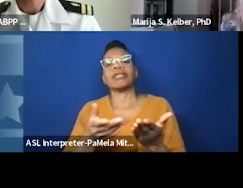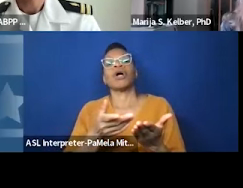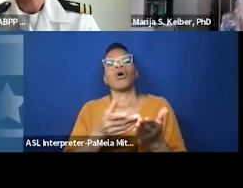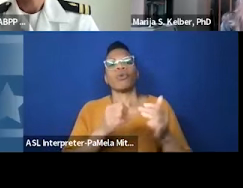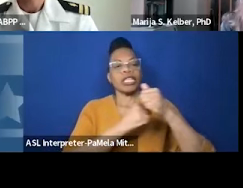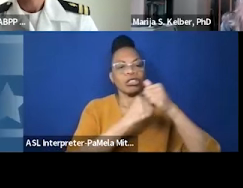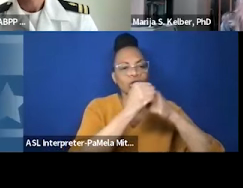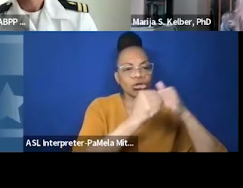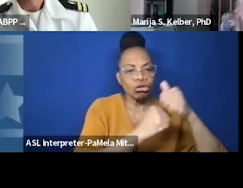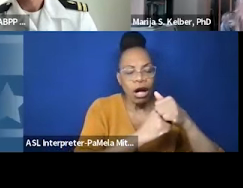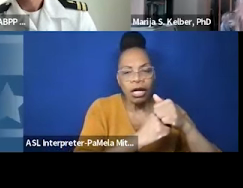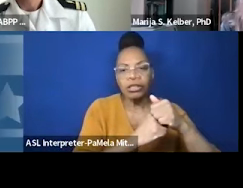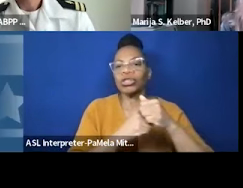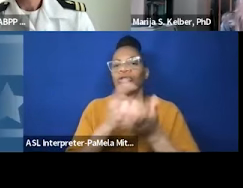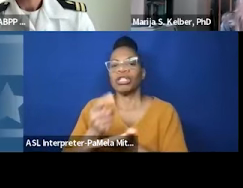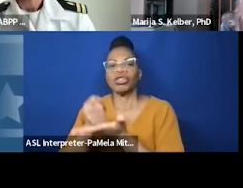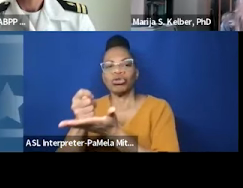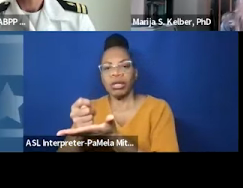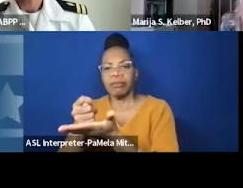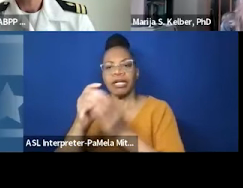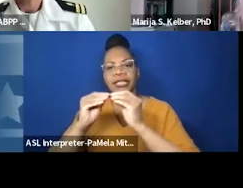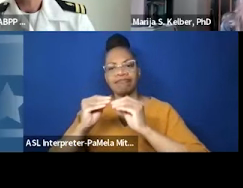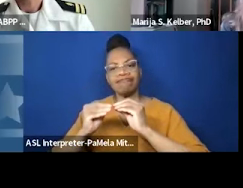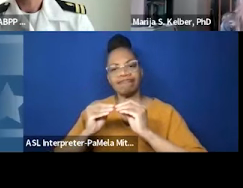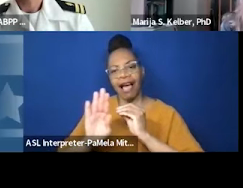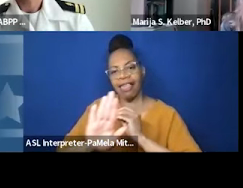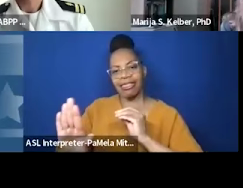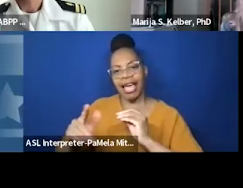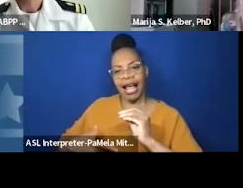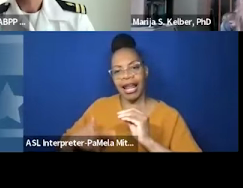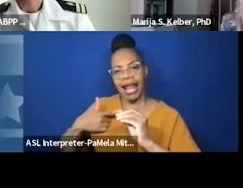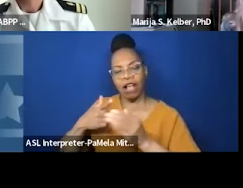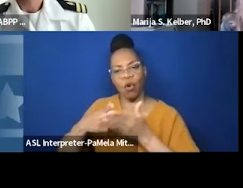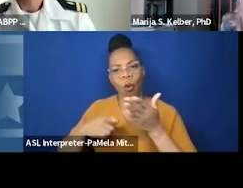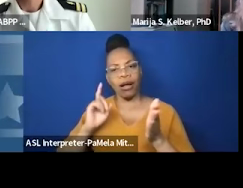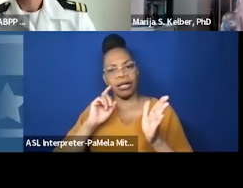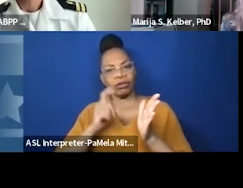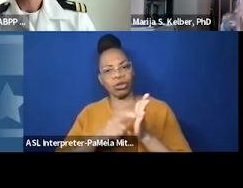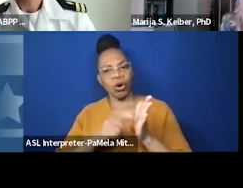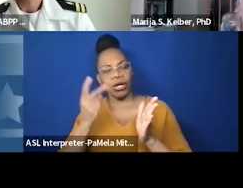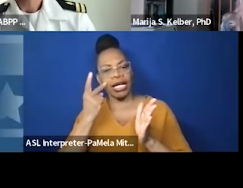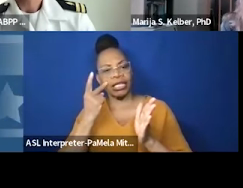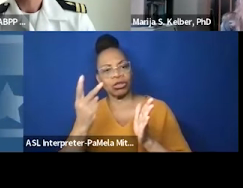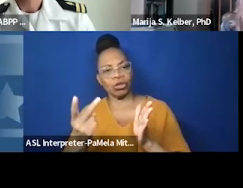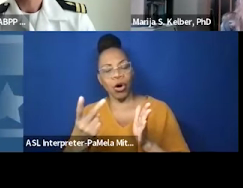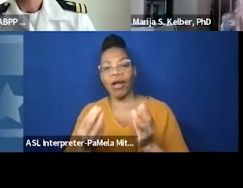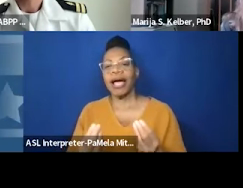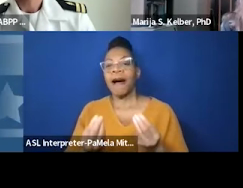needed to repair their lives. One of the biggest things that I saw when I was working with veteran courts is they are a multidisciplinary team.